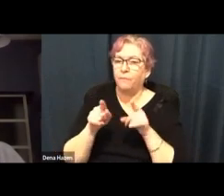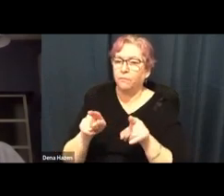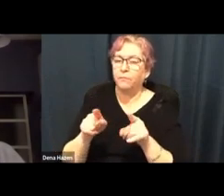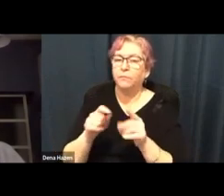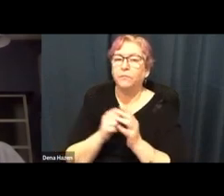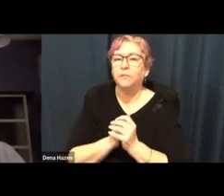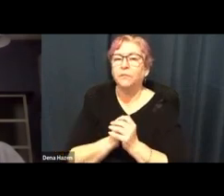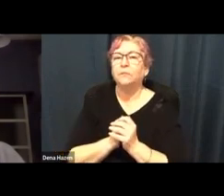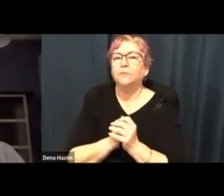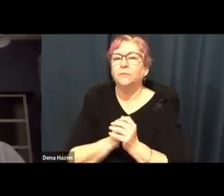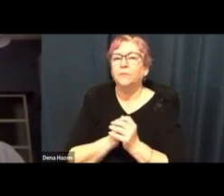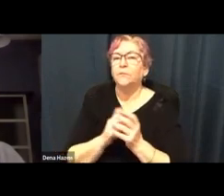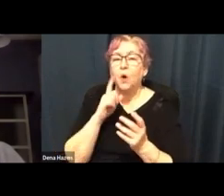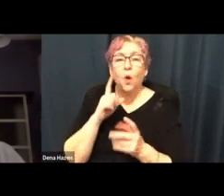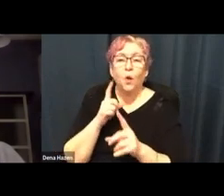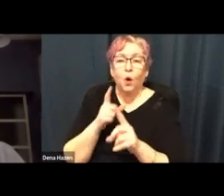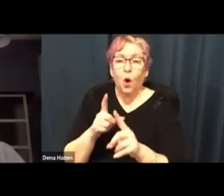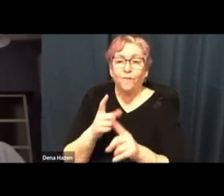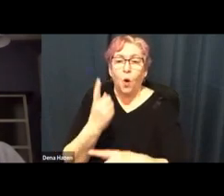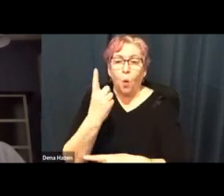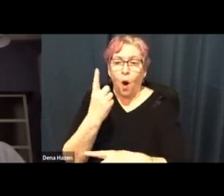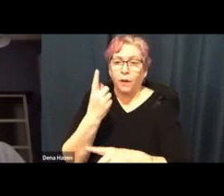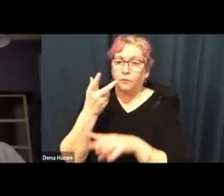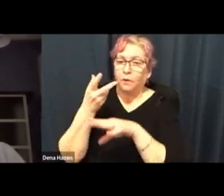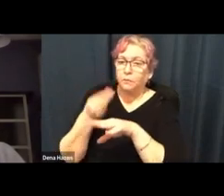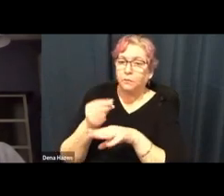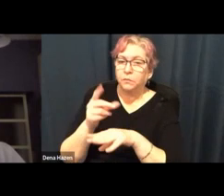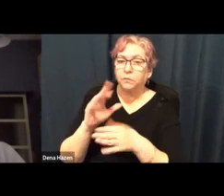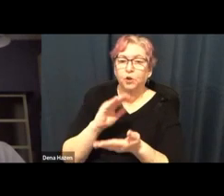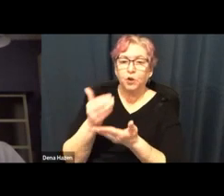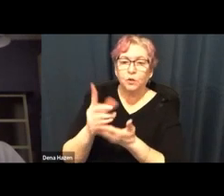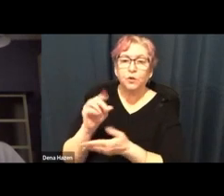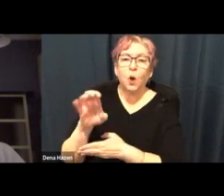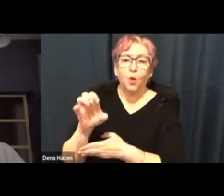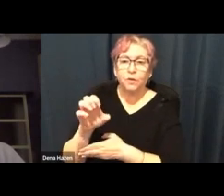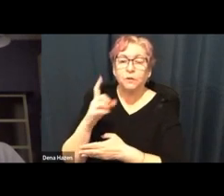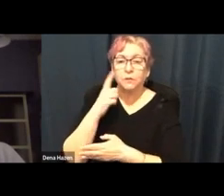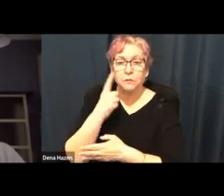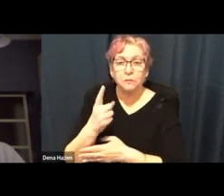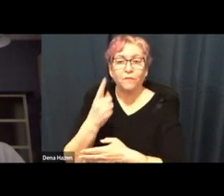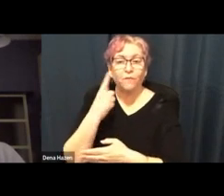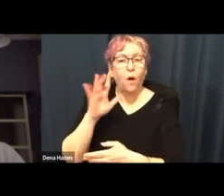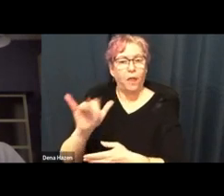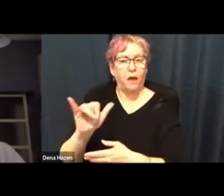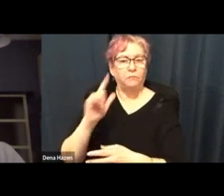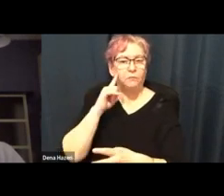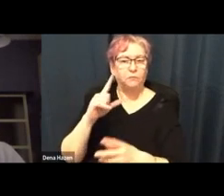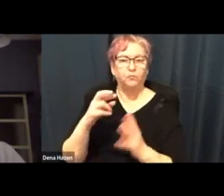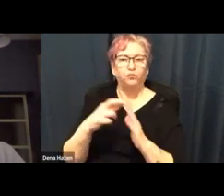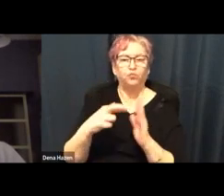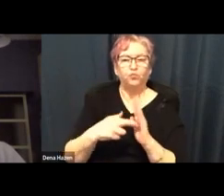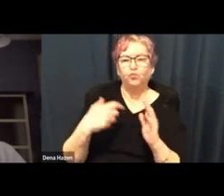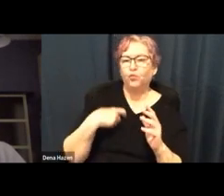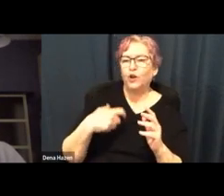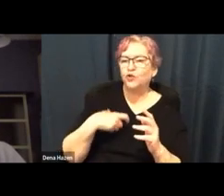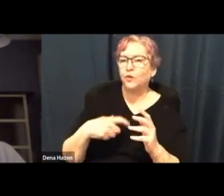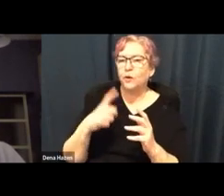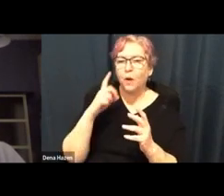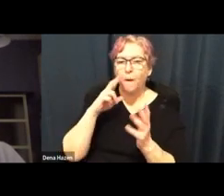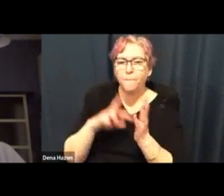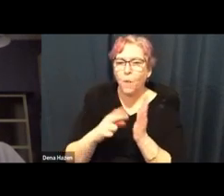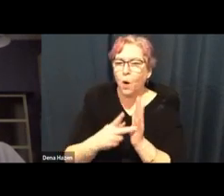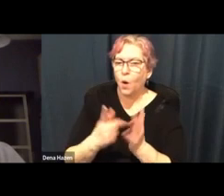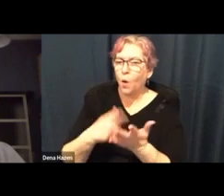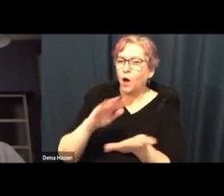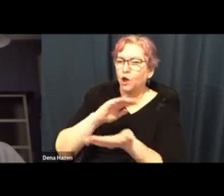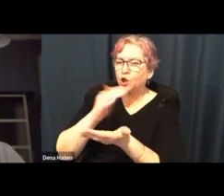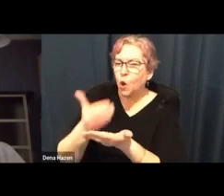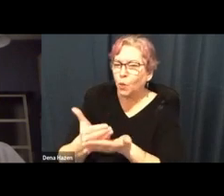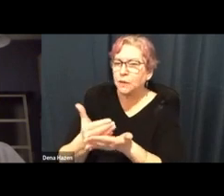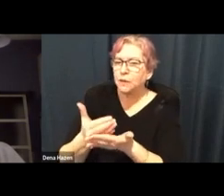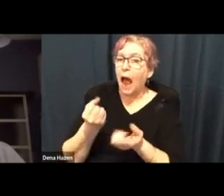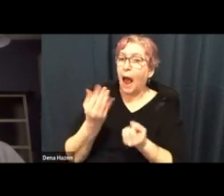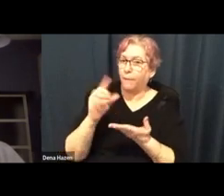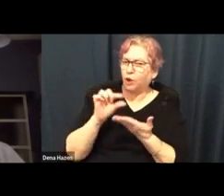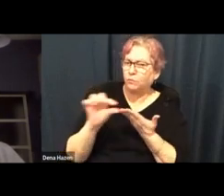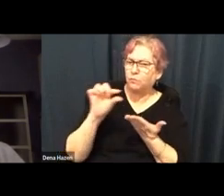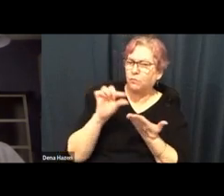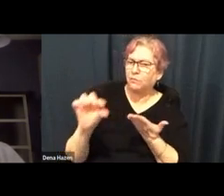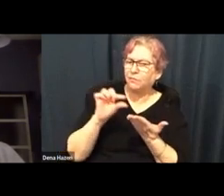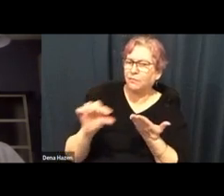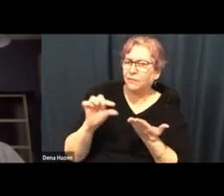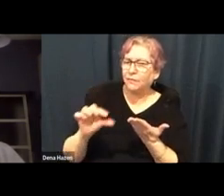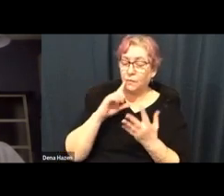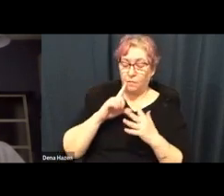So the goal of this single dose study was to identify, for registration purposes, what dose, what dosing interval based on the onset,